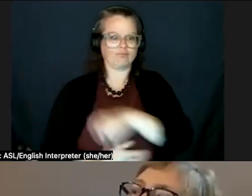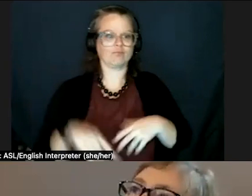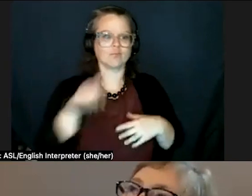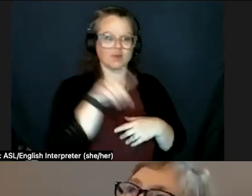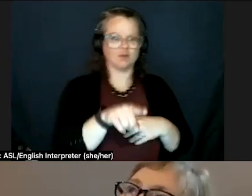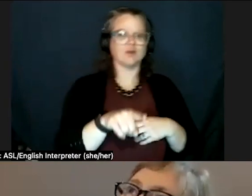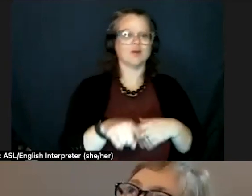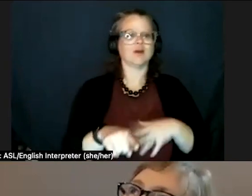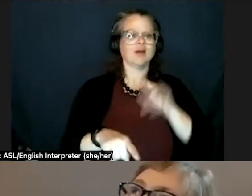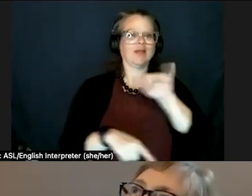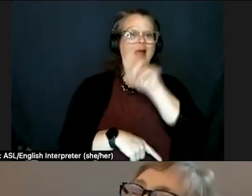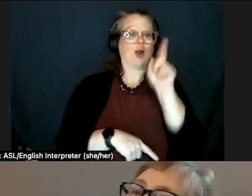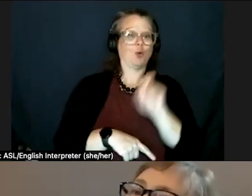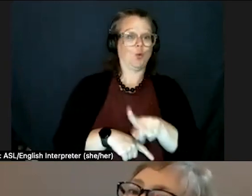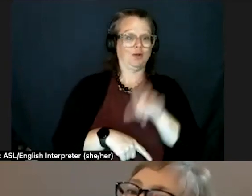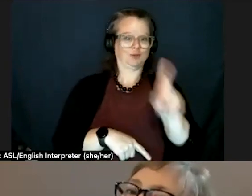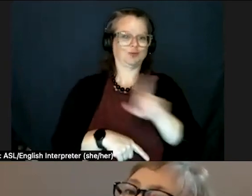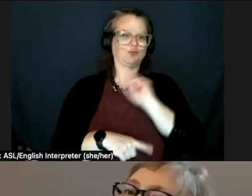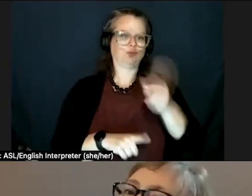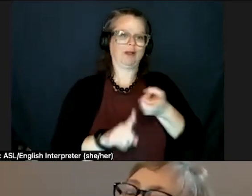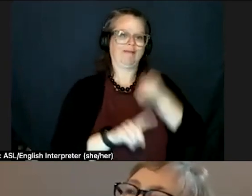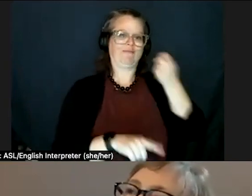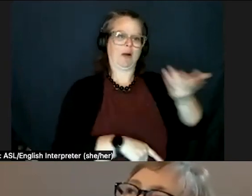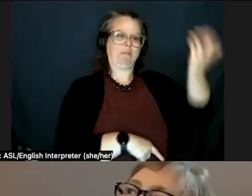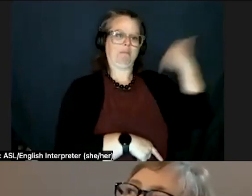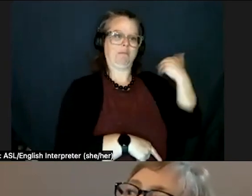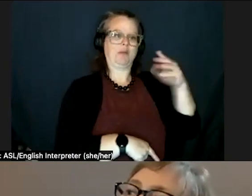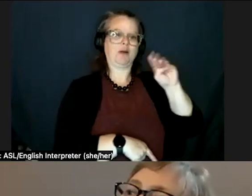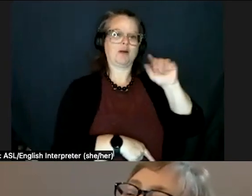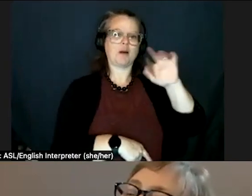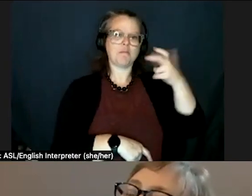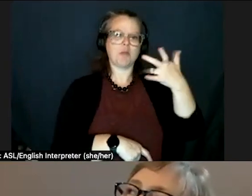transition discussion at the beginning of your presentation, Margaret. So maybe